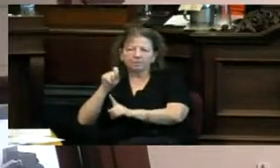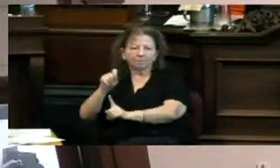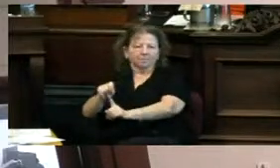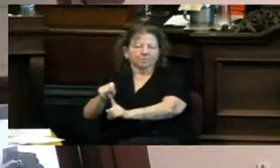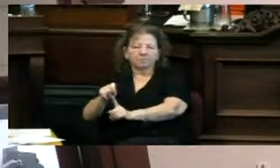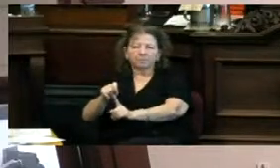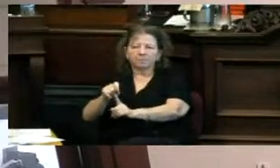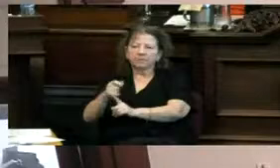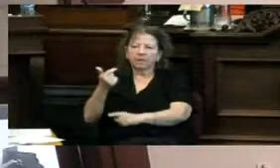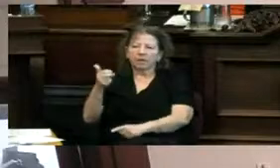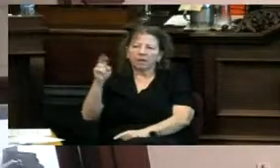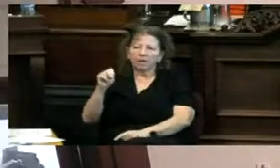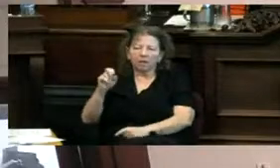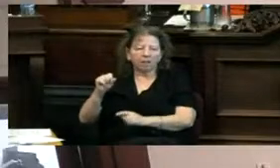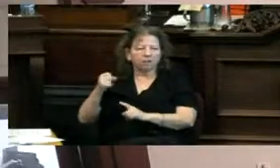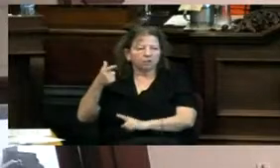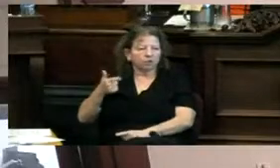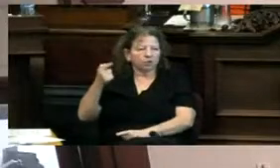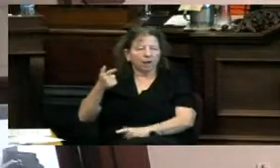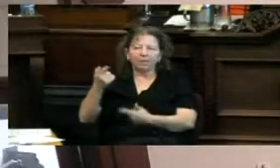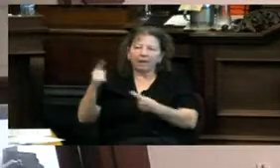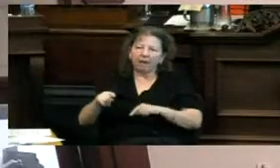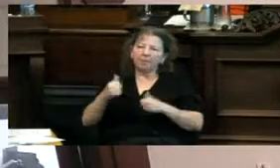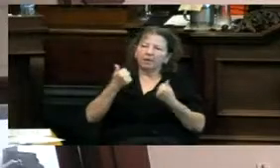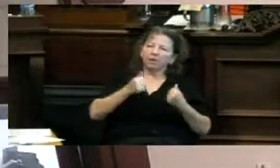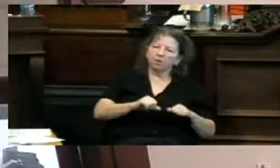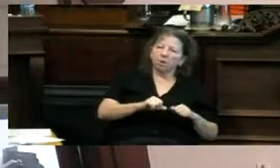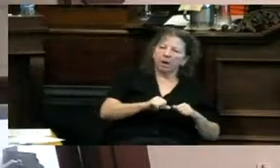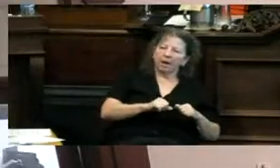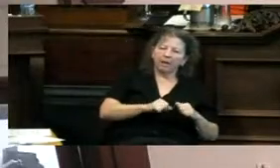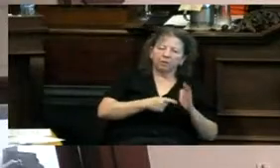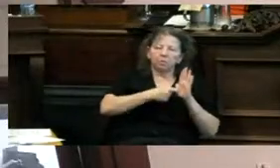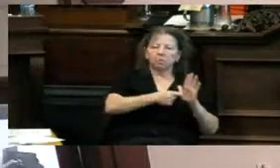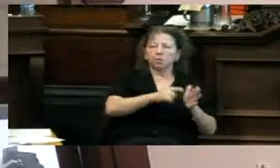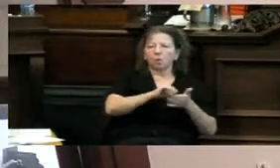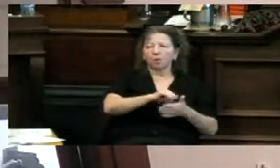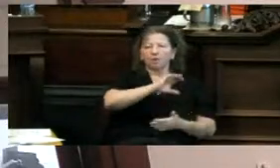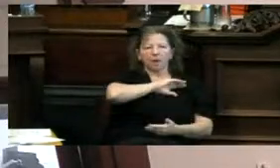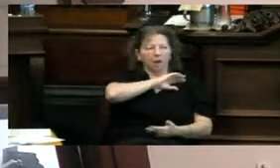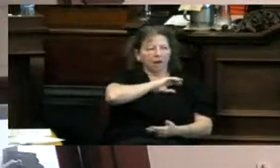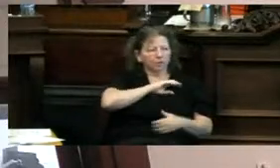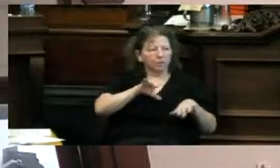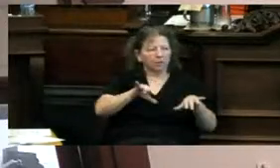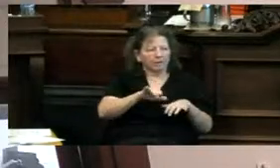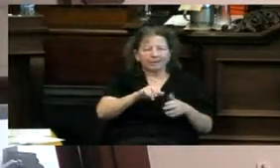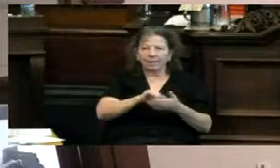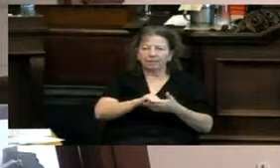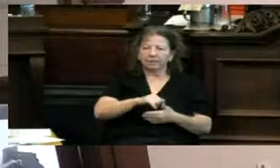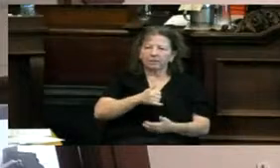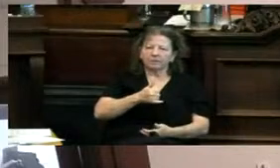ShotSpotter gave a false a wrong